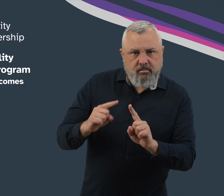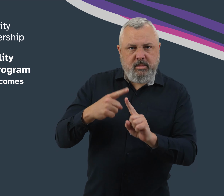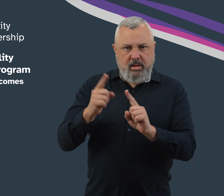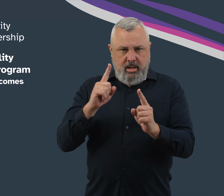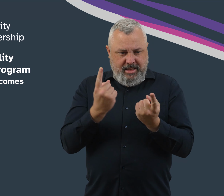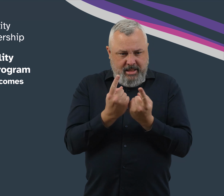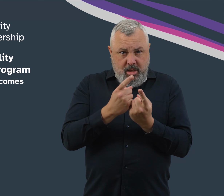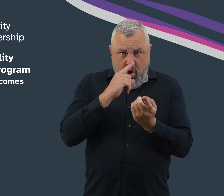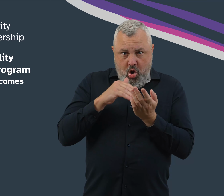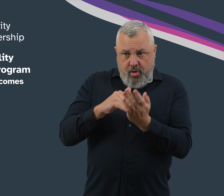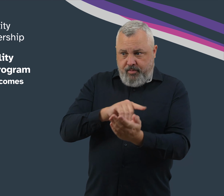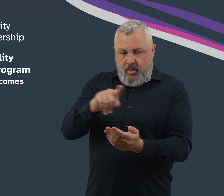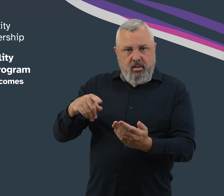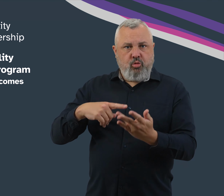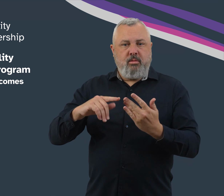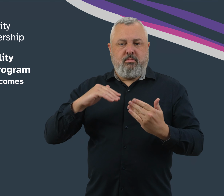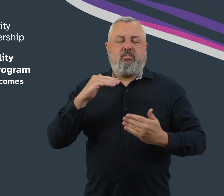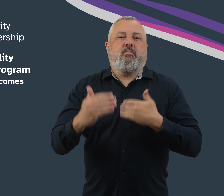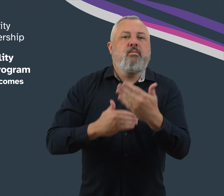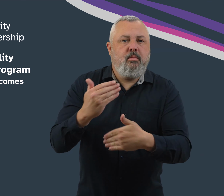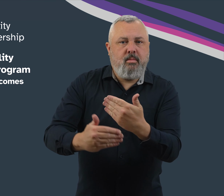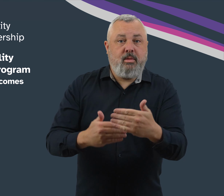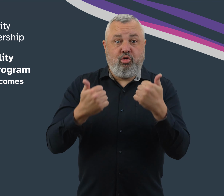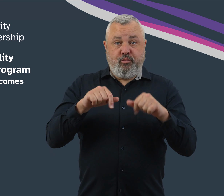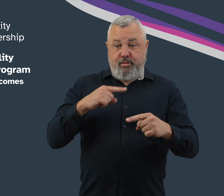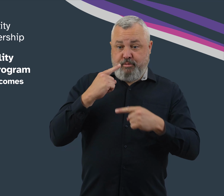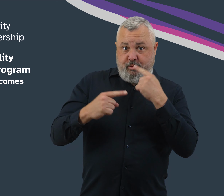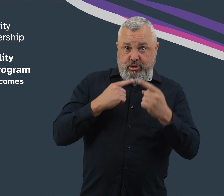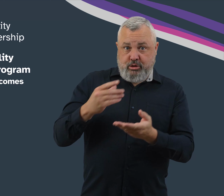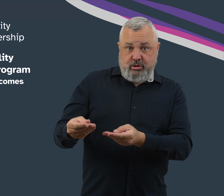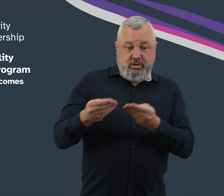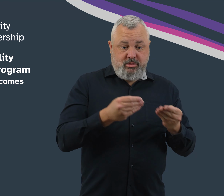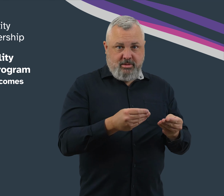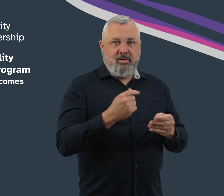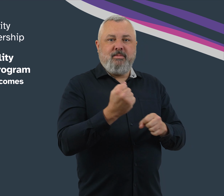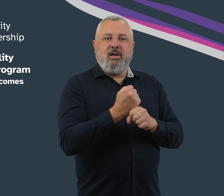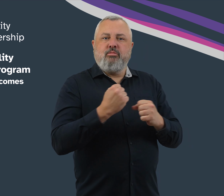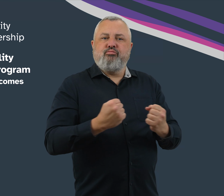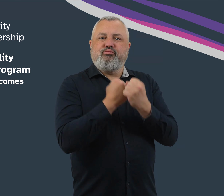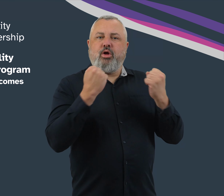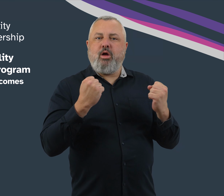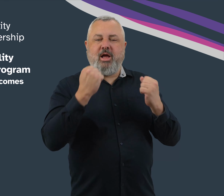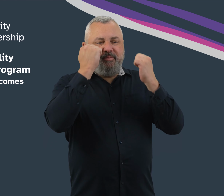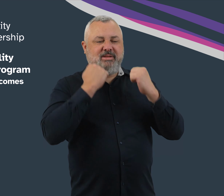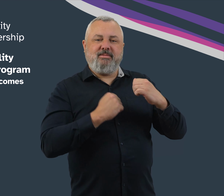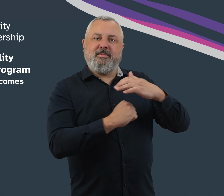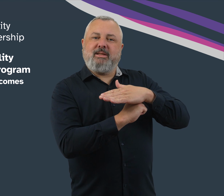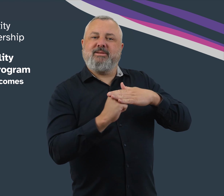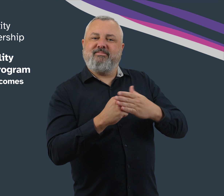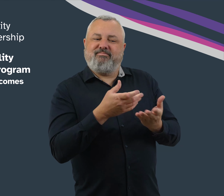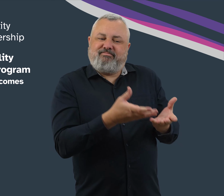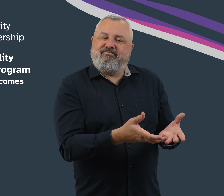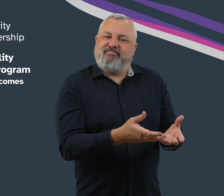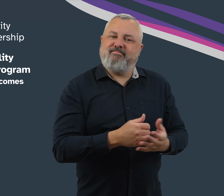higher degree research students with disability through the evaluation of the program learning,